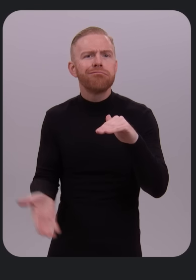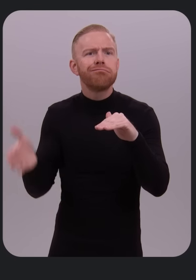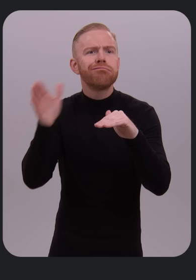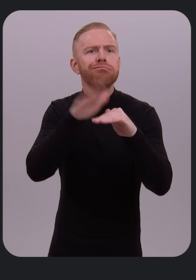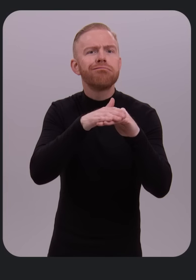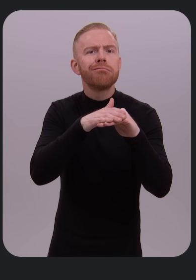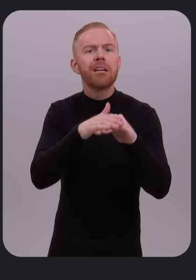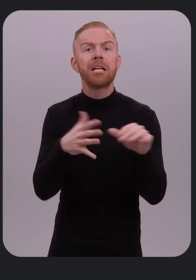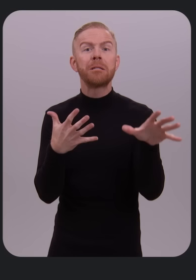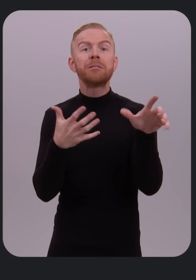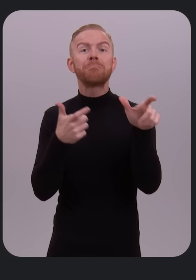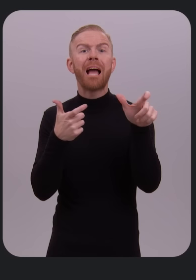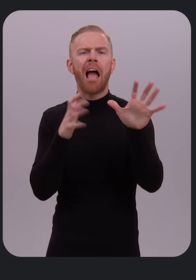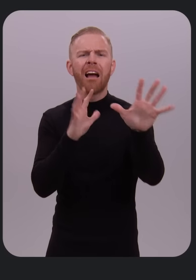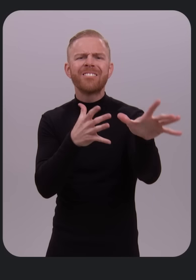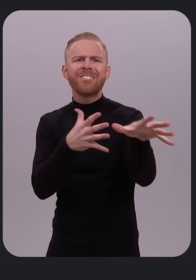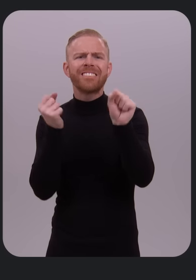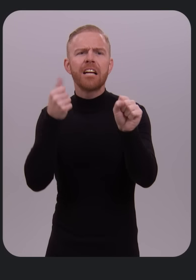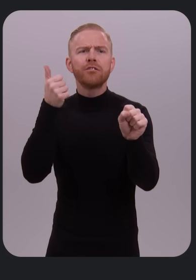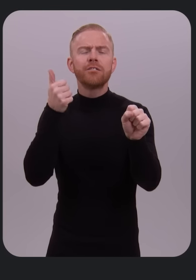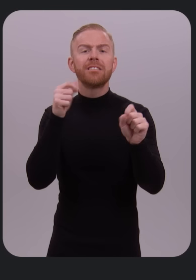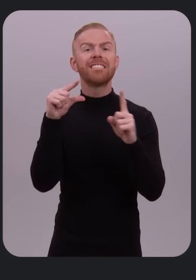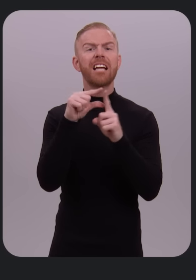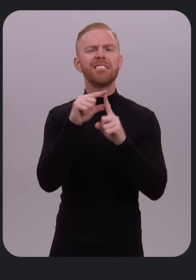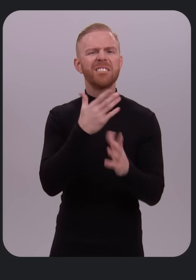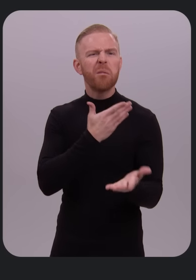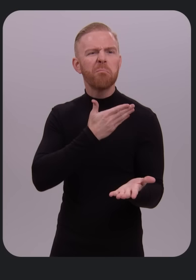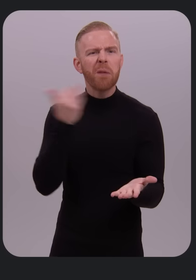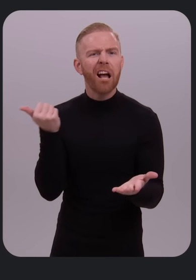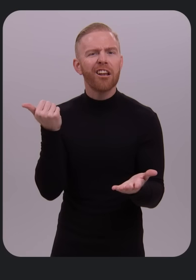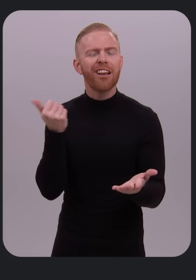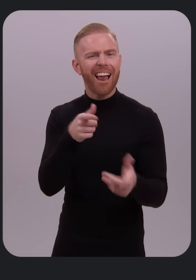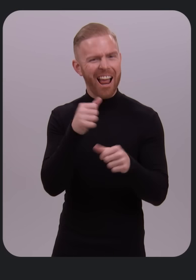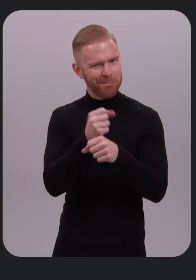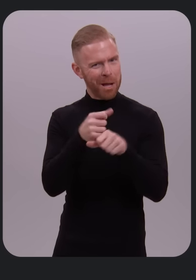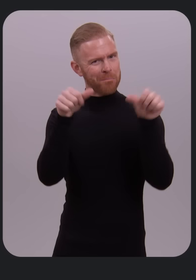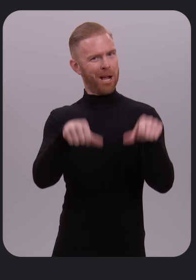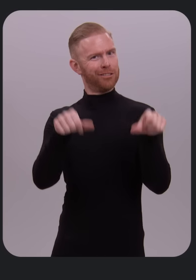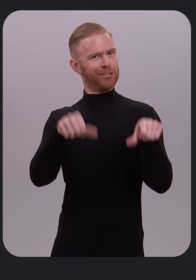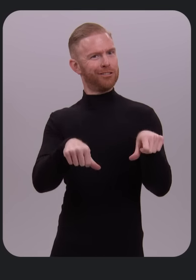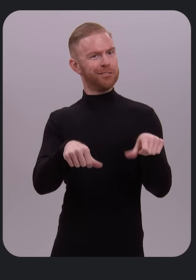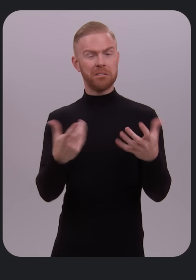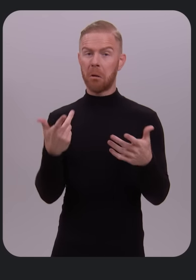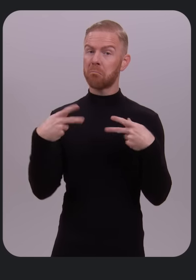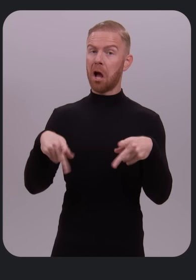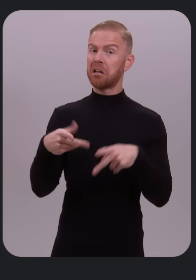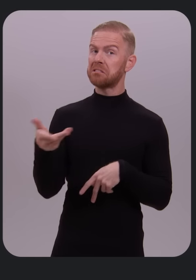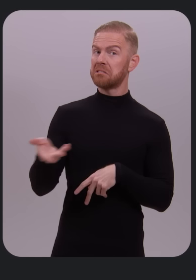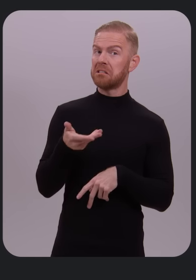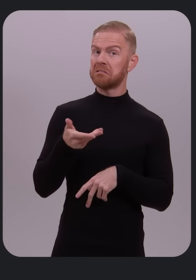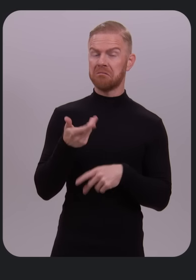the text is better. All of this lets you make posters, party advice, and anything else.